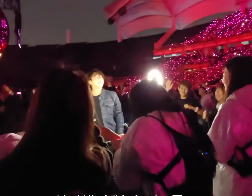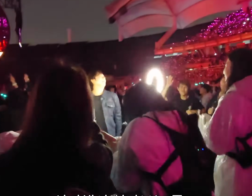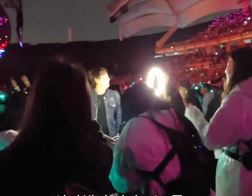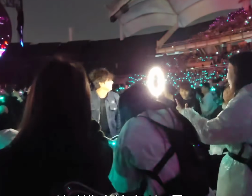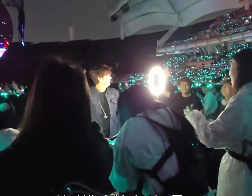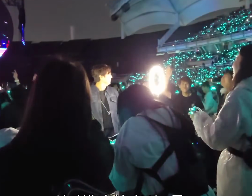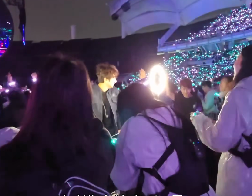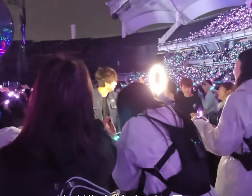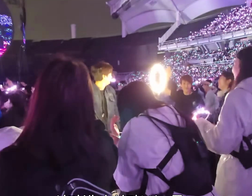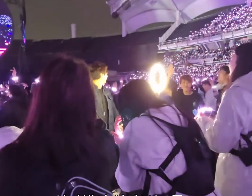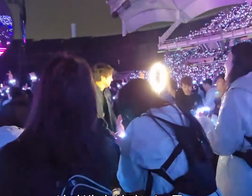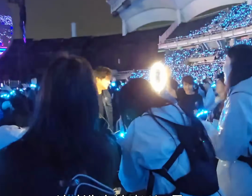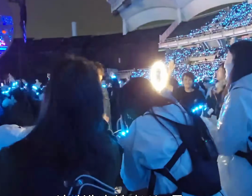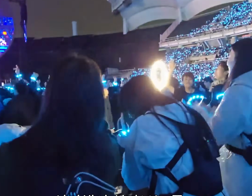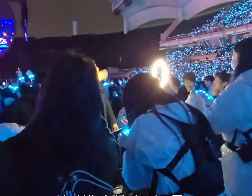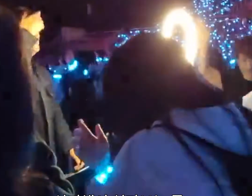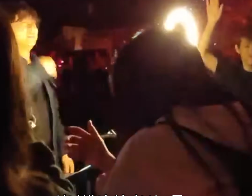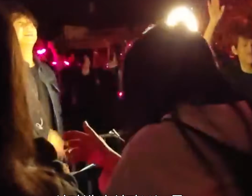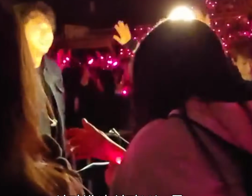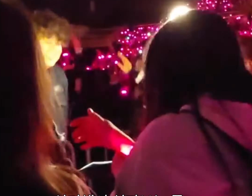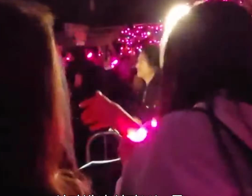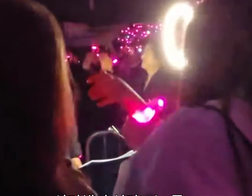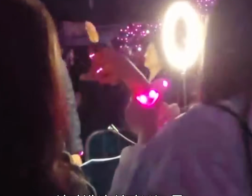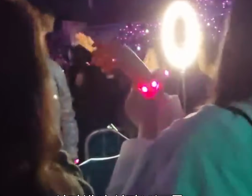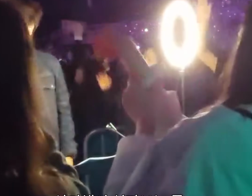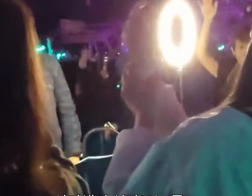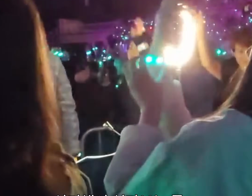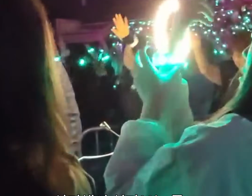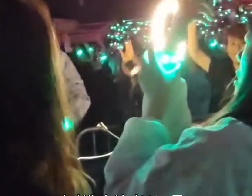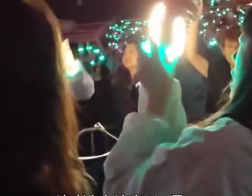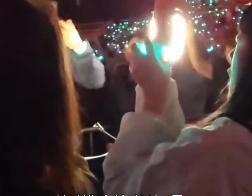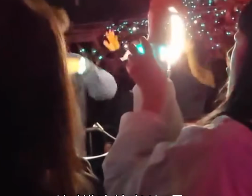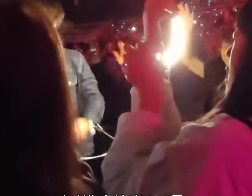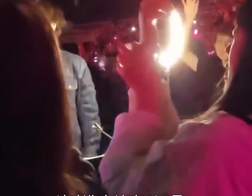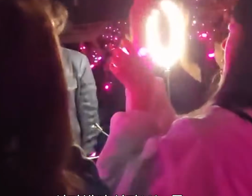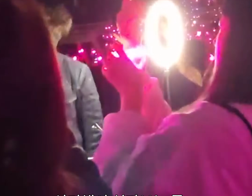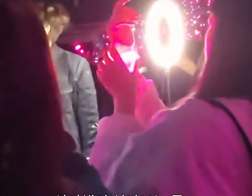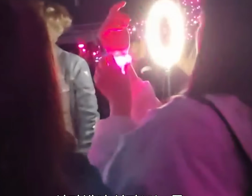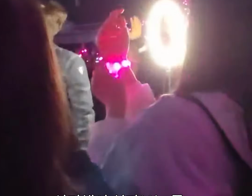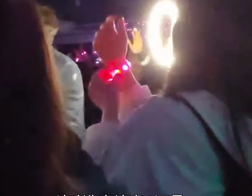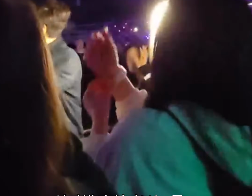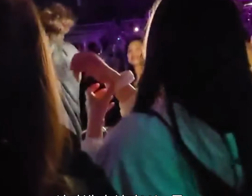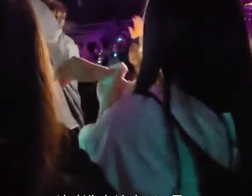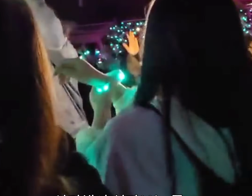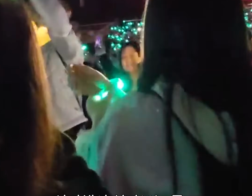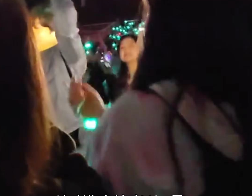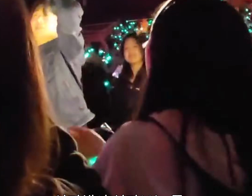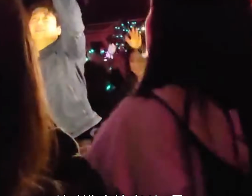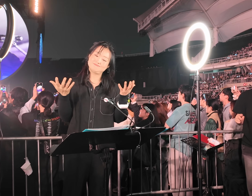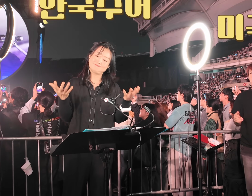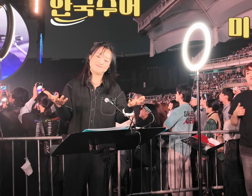I couldn’t stop staring—it was mesmerizing LOL.